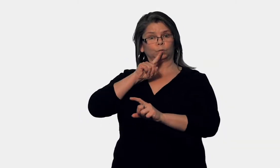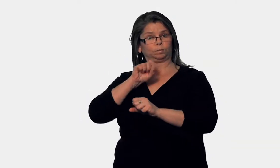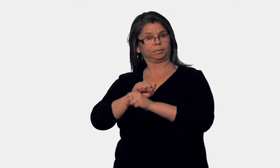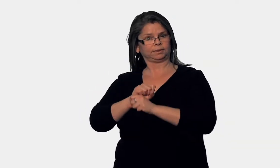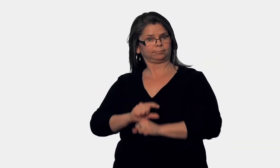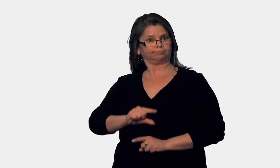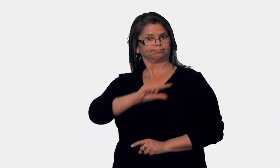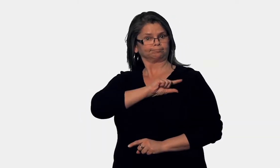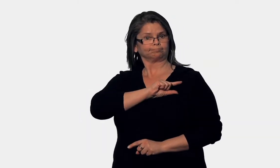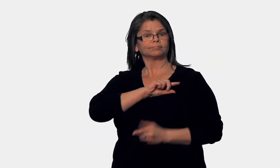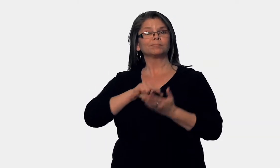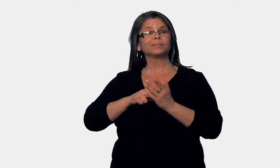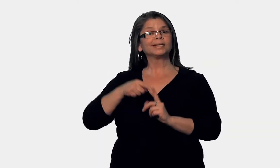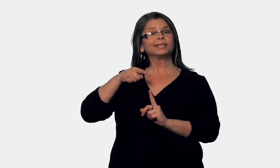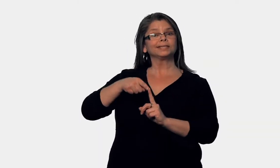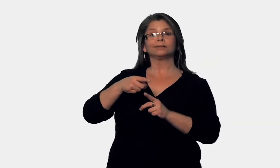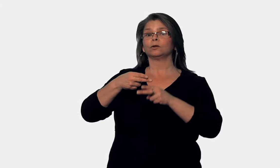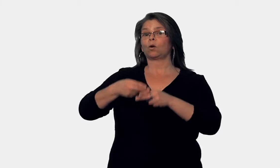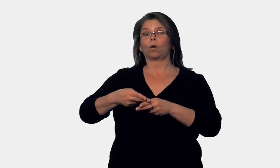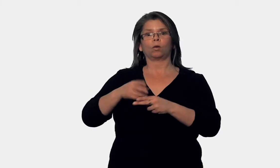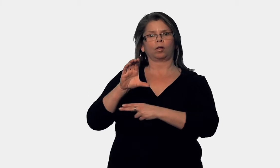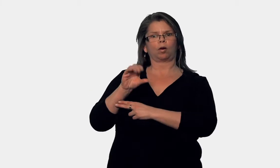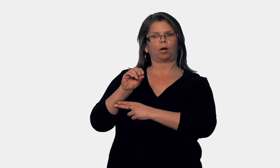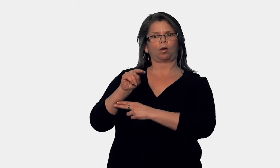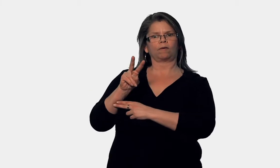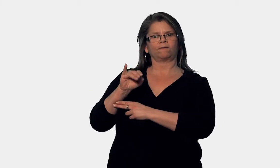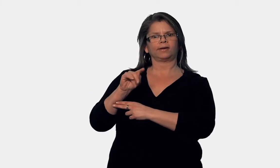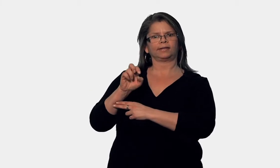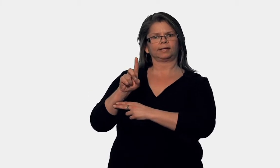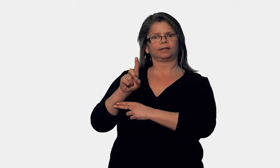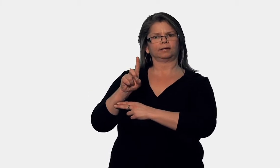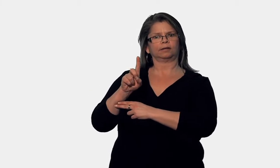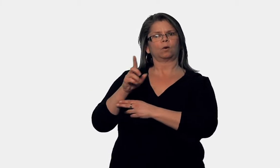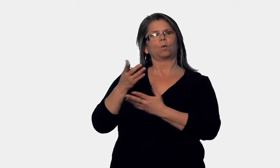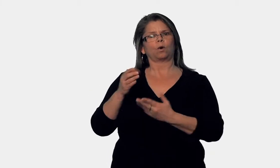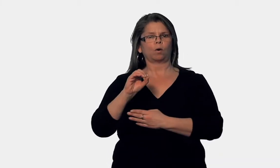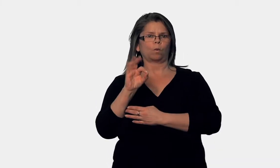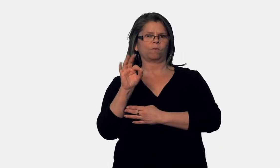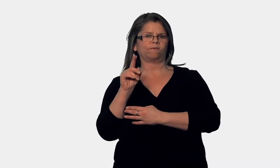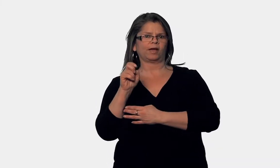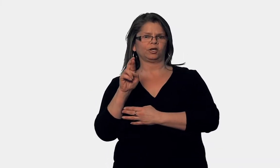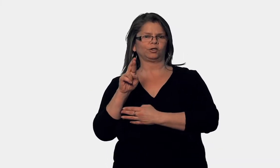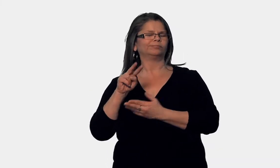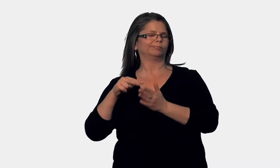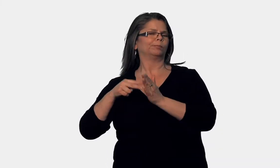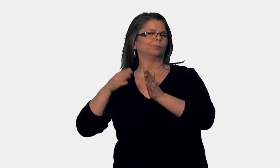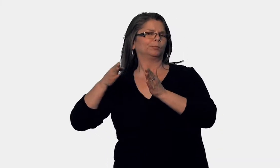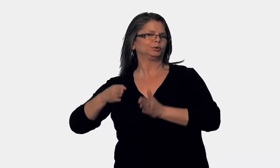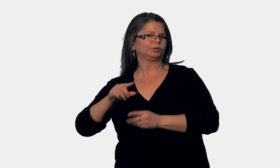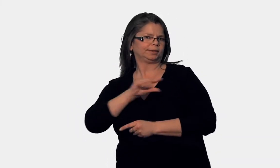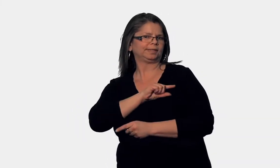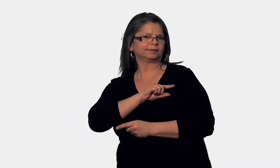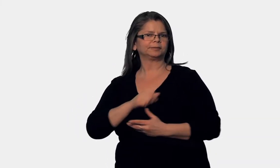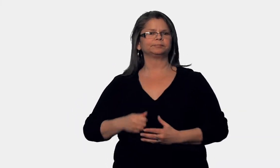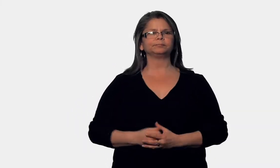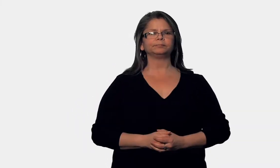and the court has found the accused guilty, then the accused is known as the "convicted" or the "offender."